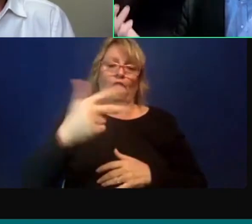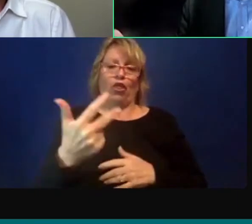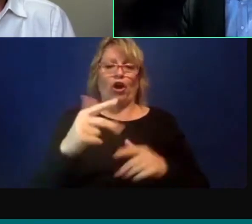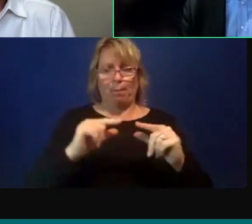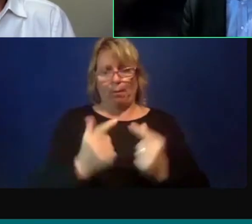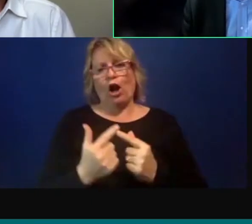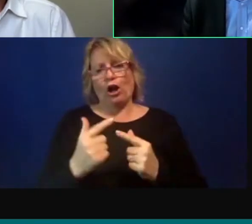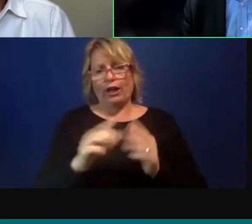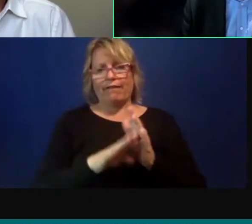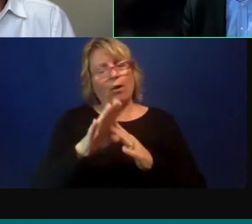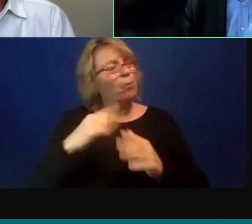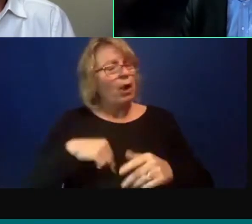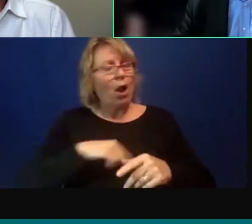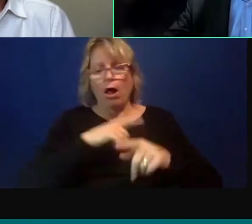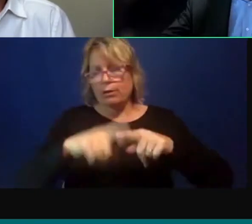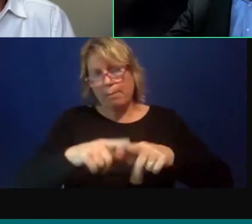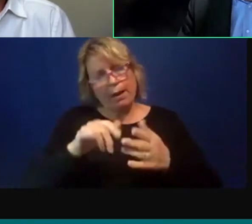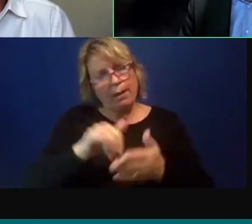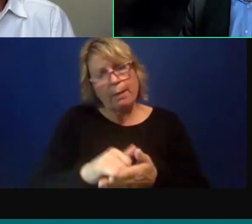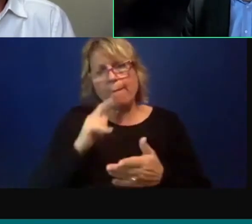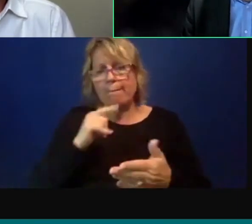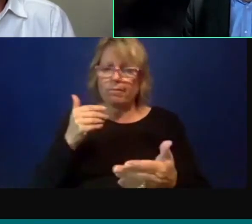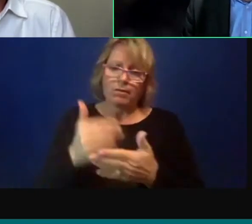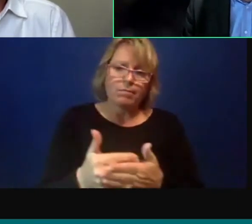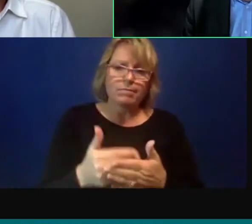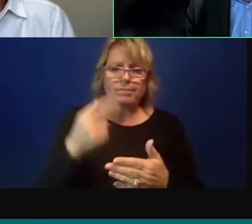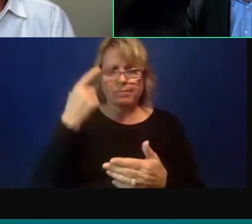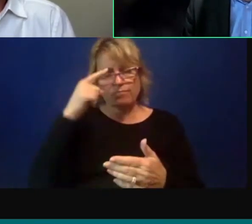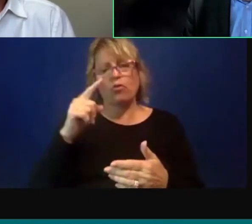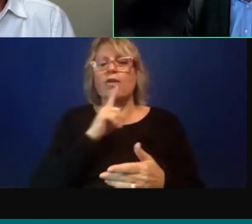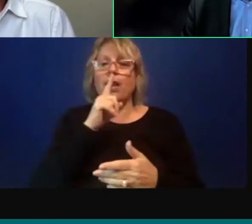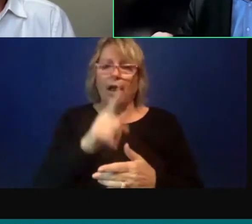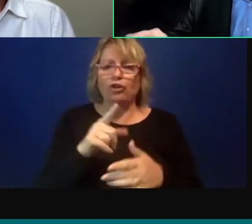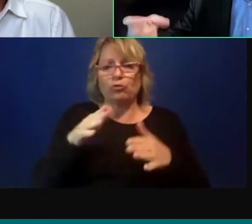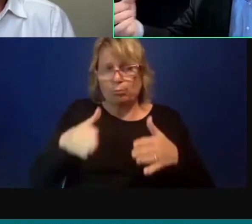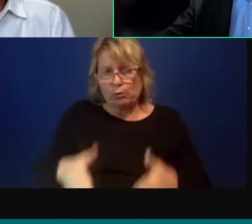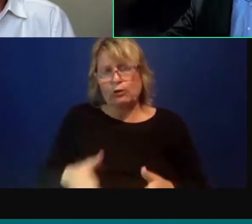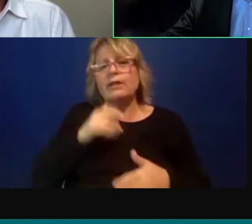on third-party developers, they're closer to the actual person. They understand some of the